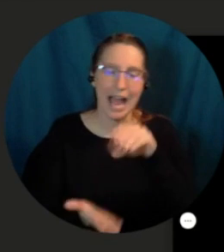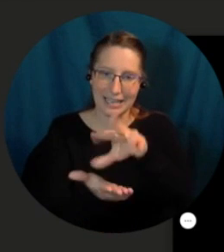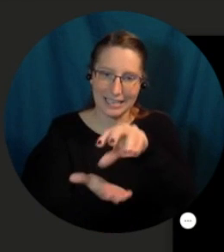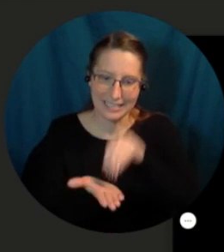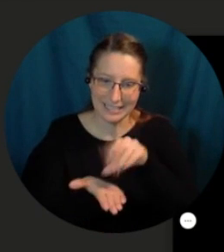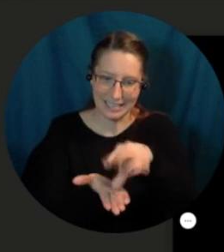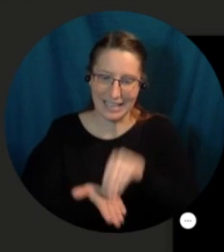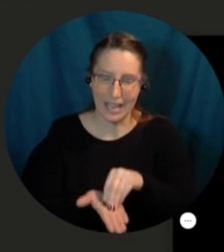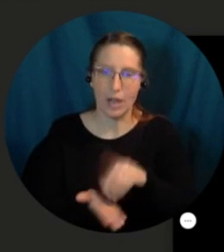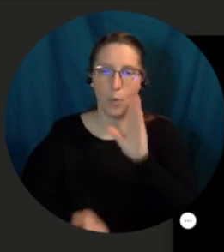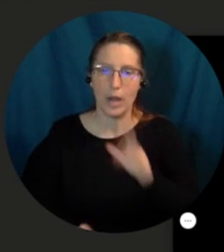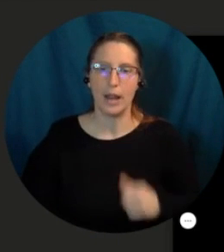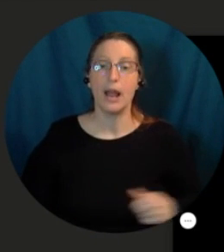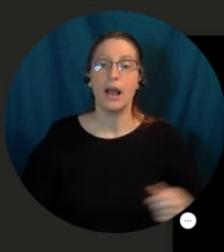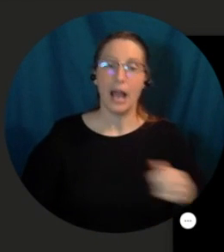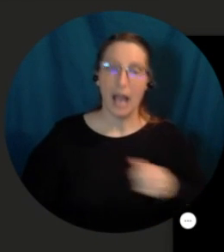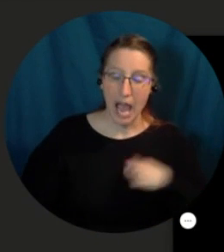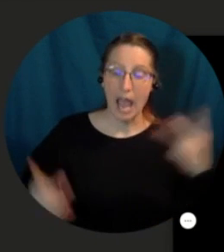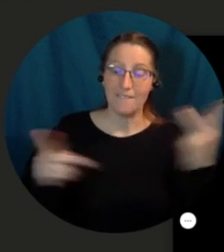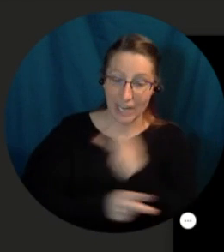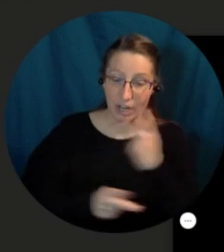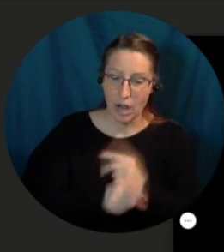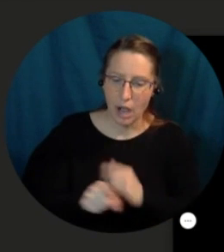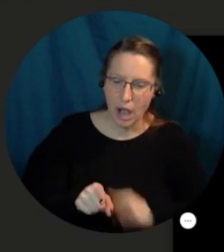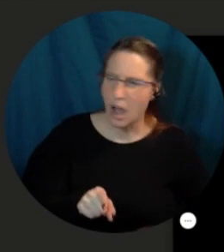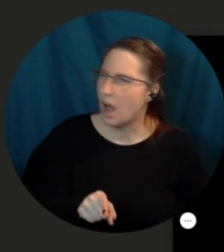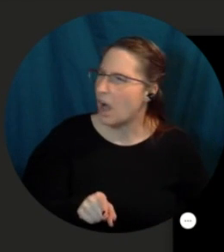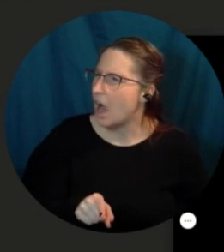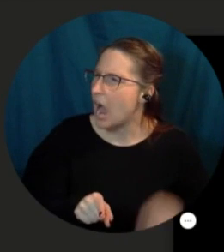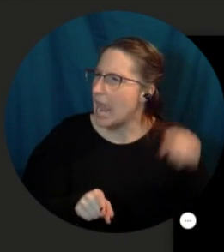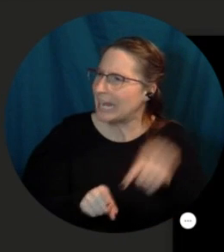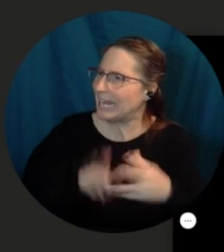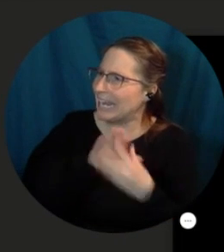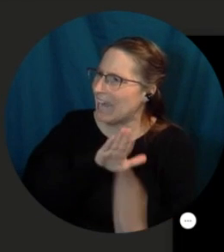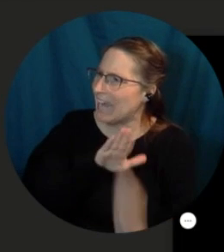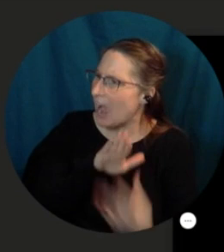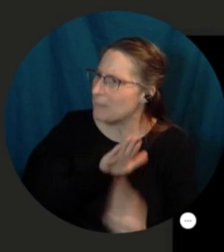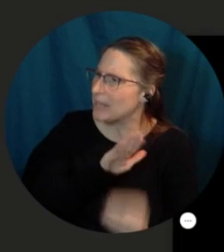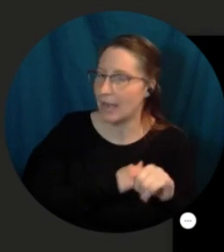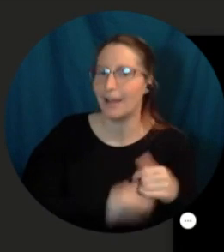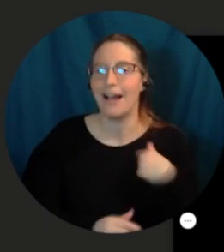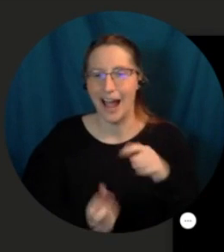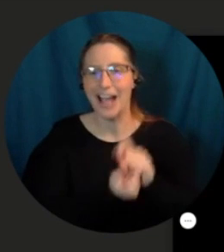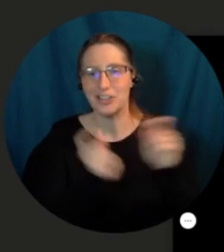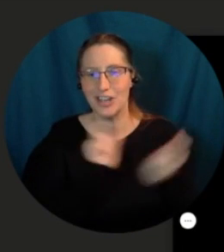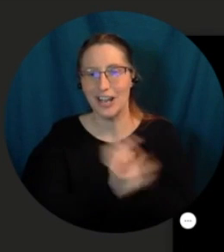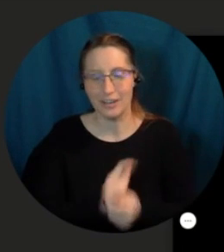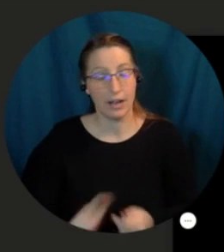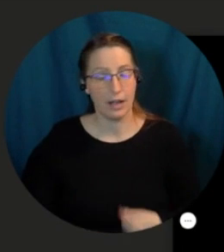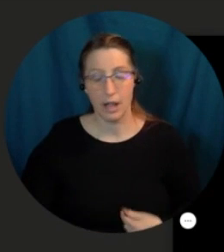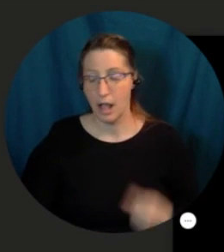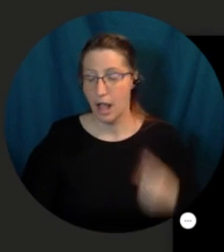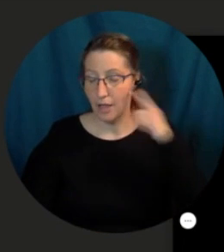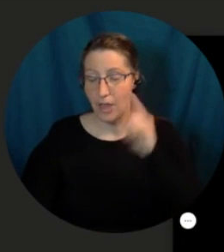that he was copying those, I changed that. I thought was very clever of him to use that.